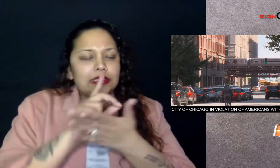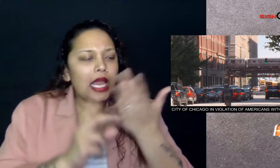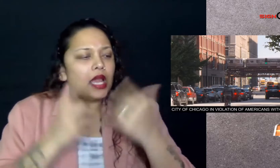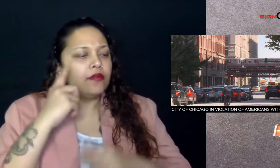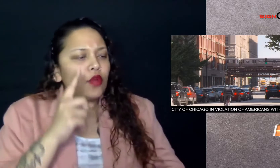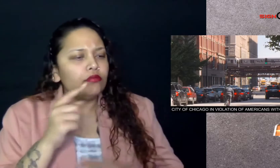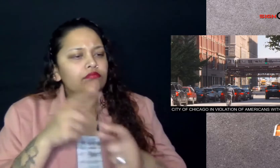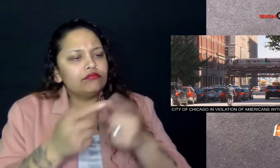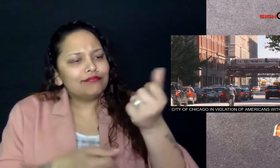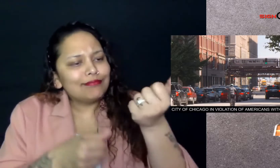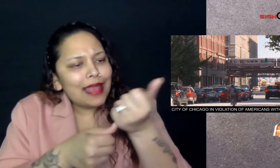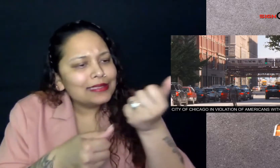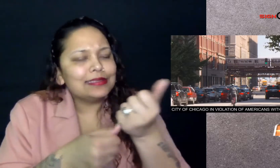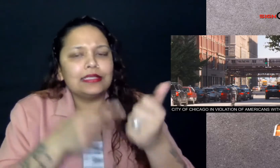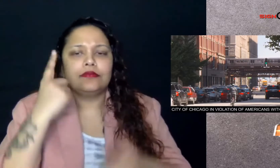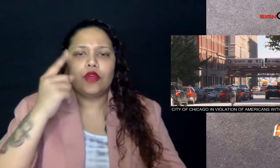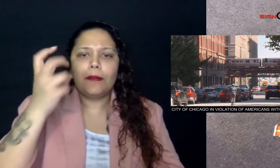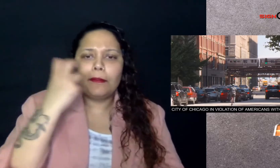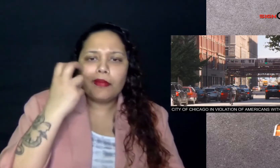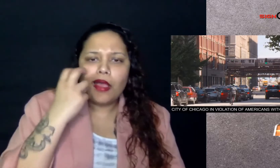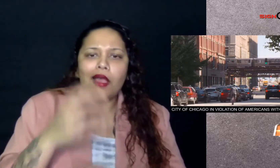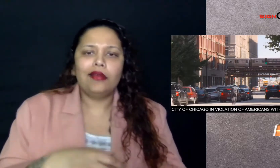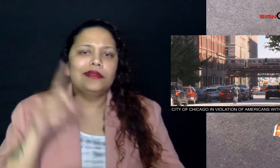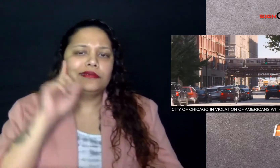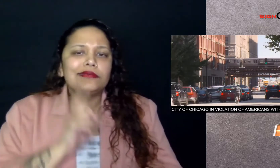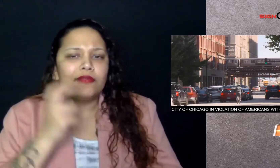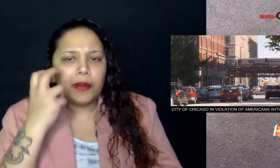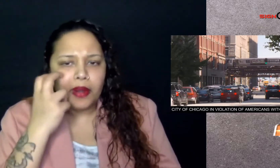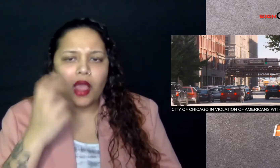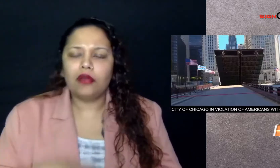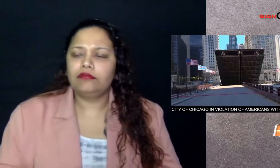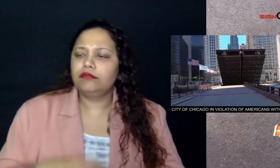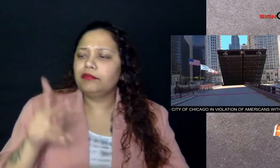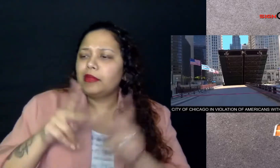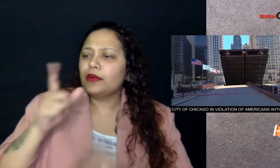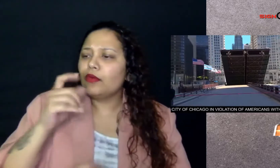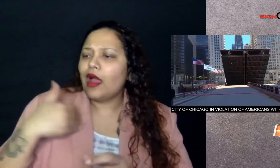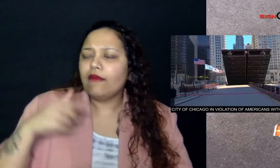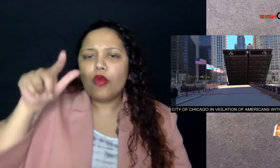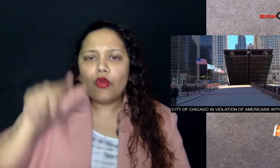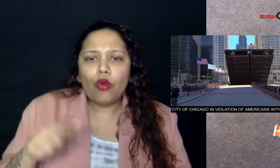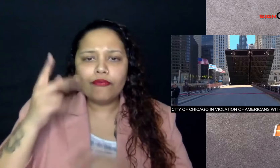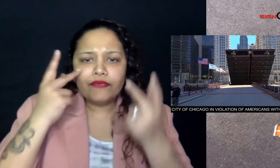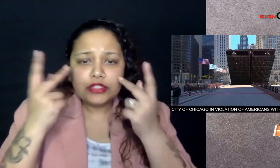specifically designed to Aid the blind deafblind or have low vision.